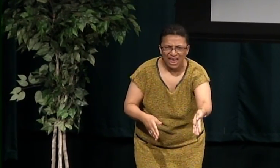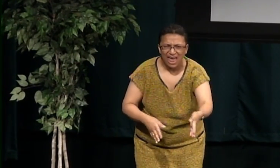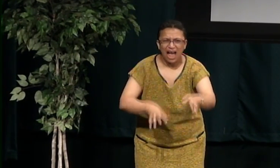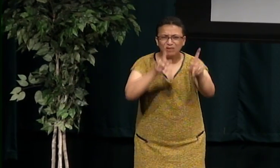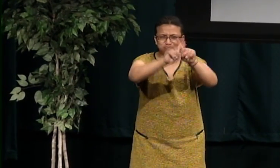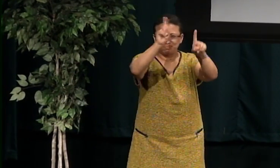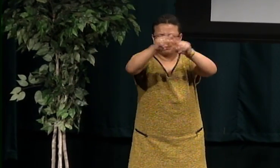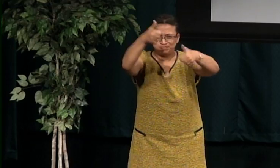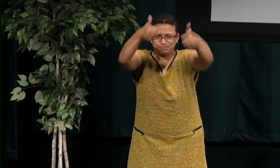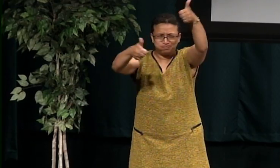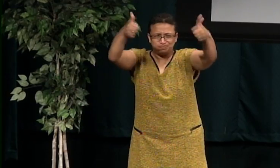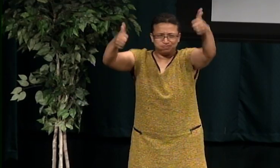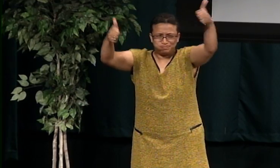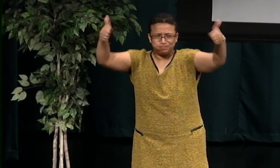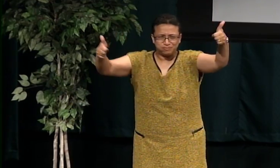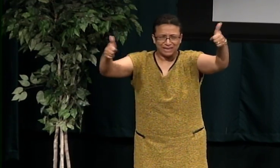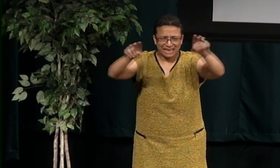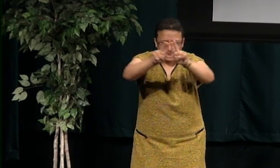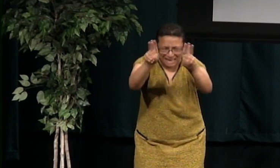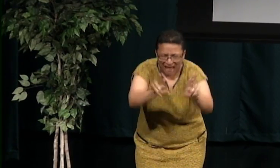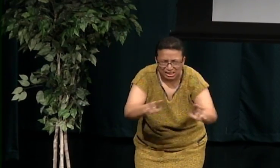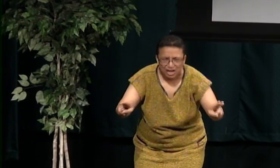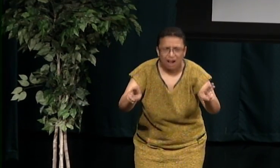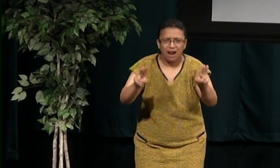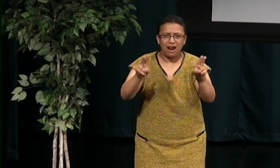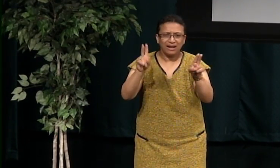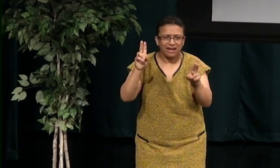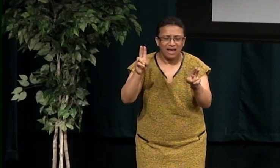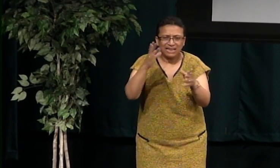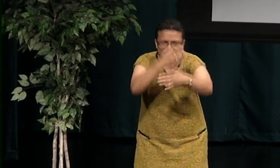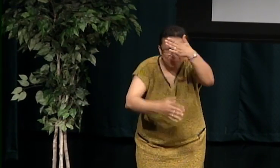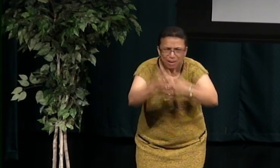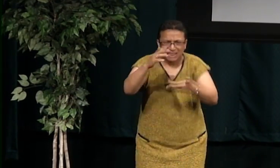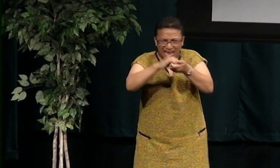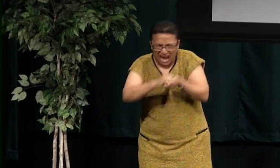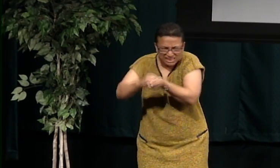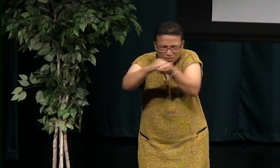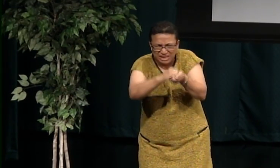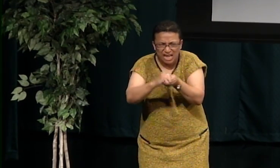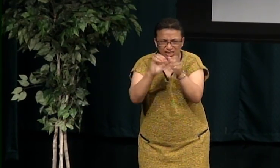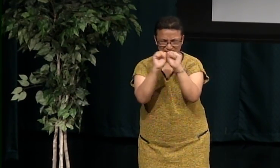Other international organizations were there.